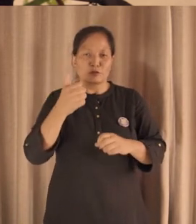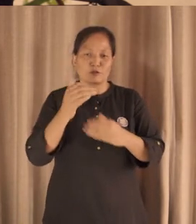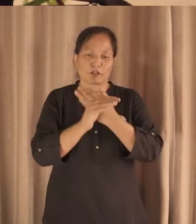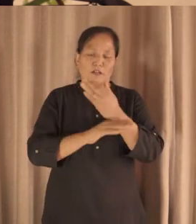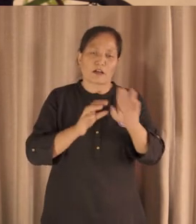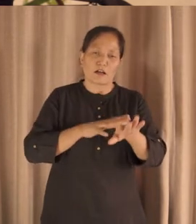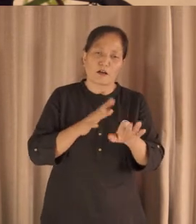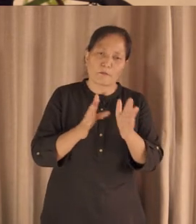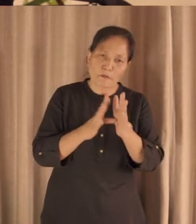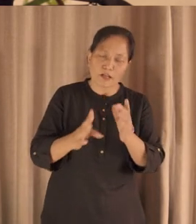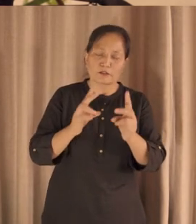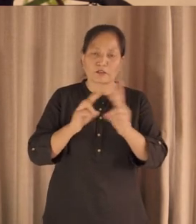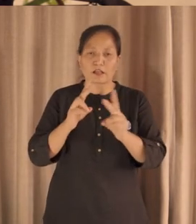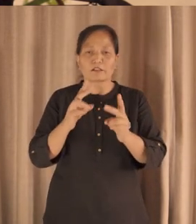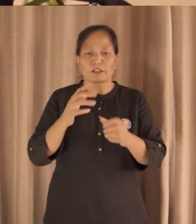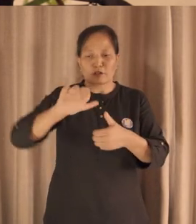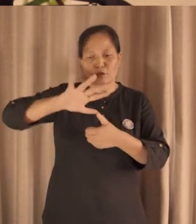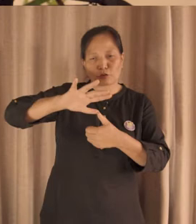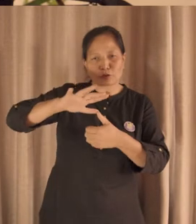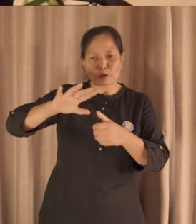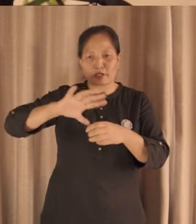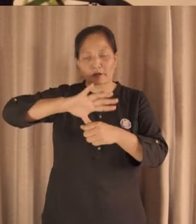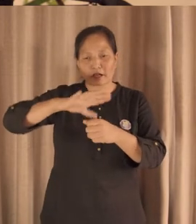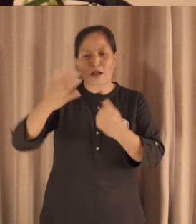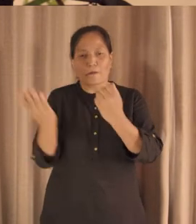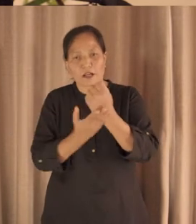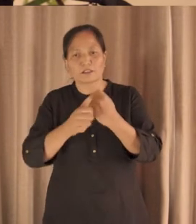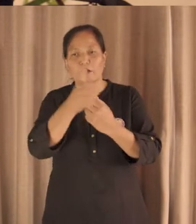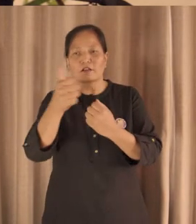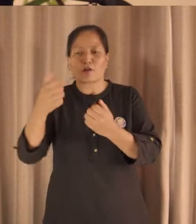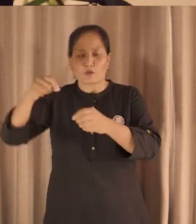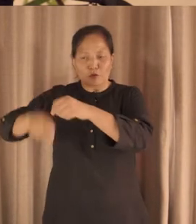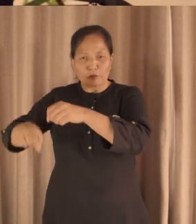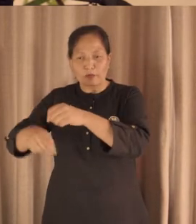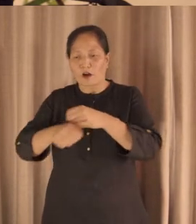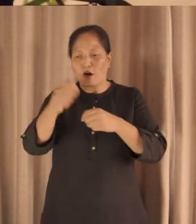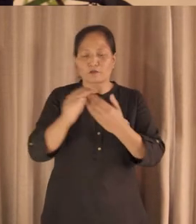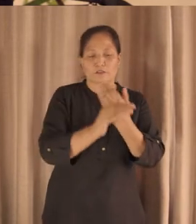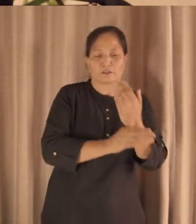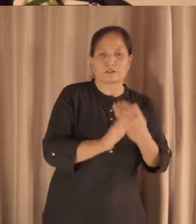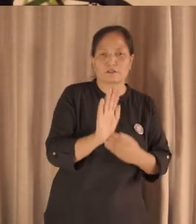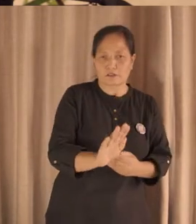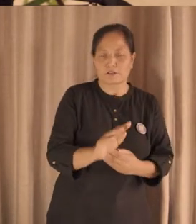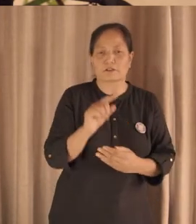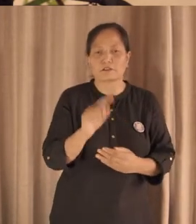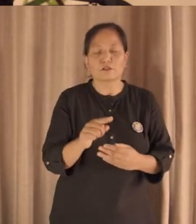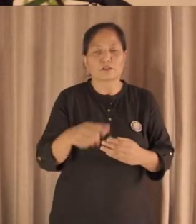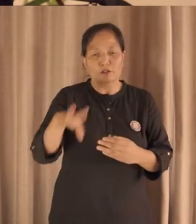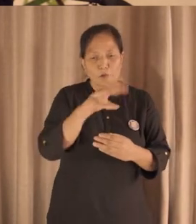country has been ruled by one race, one culture, one language, one religion. Then, why is a